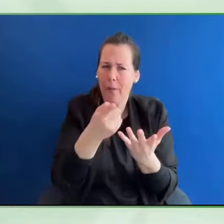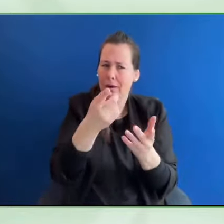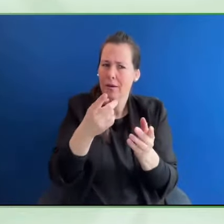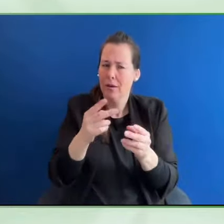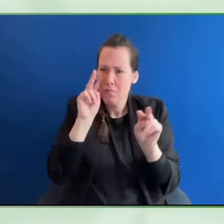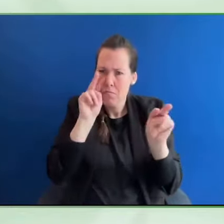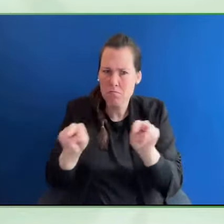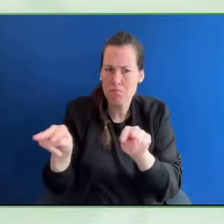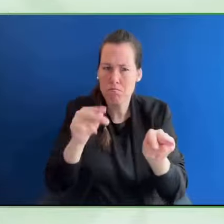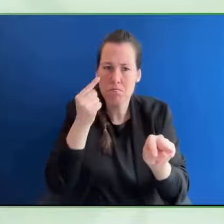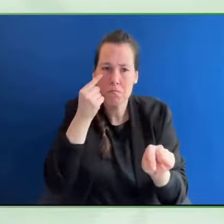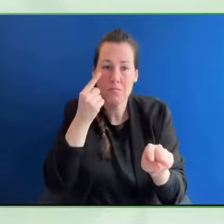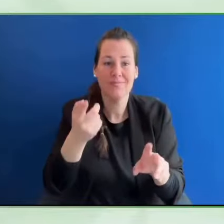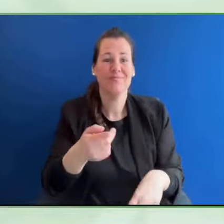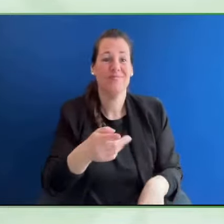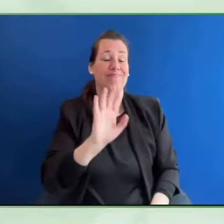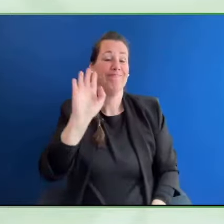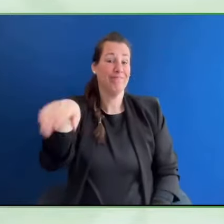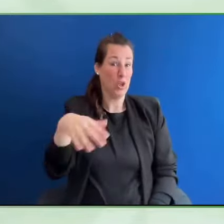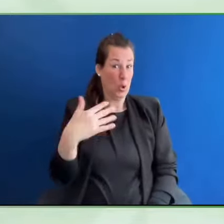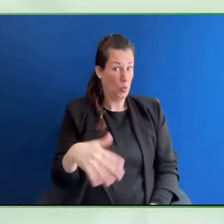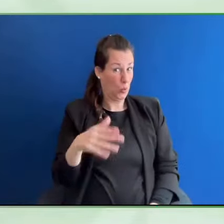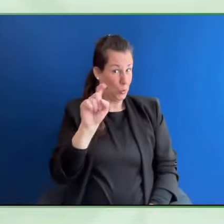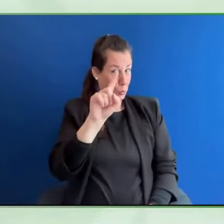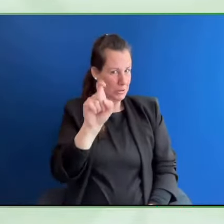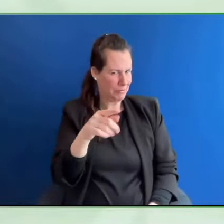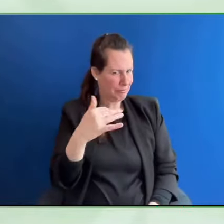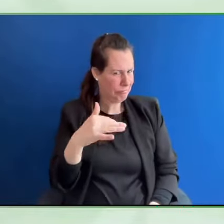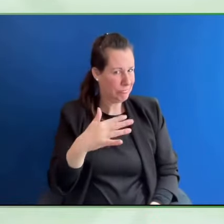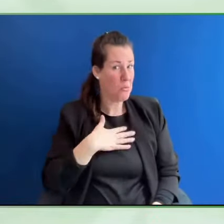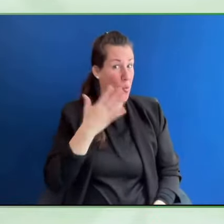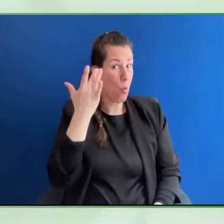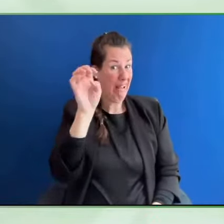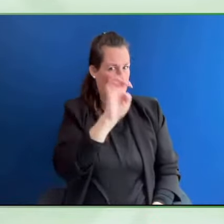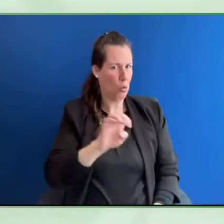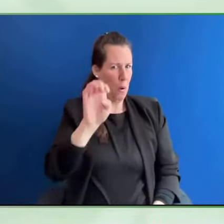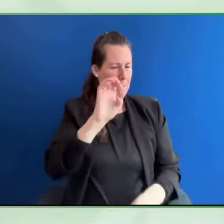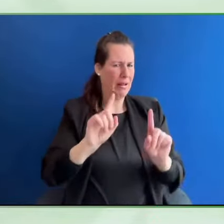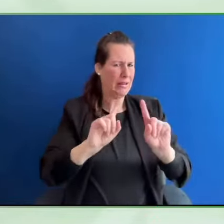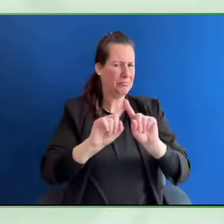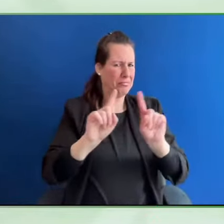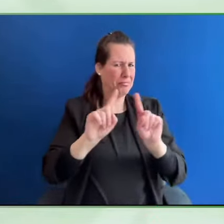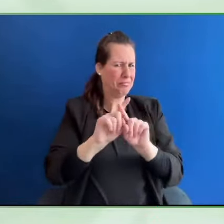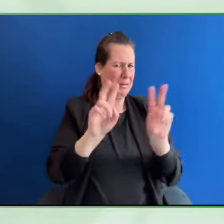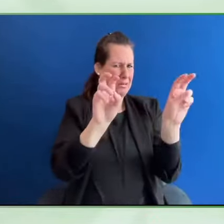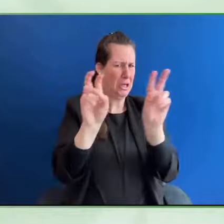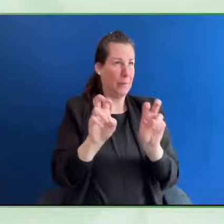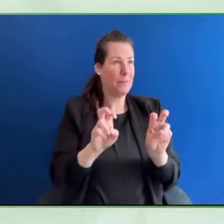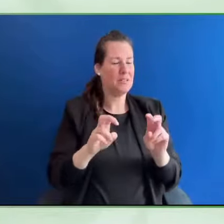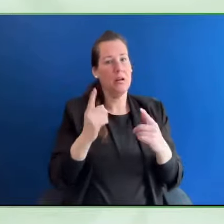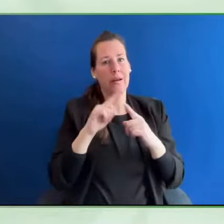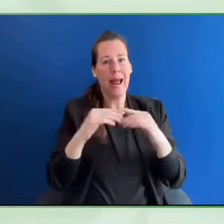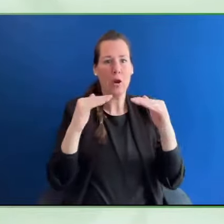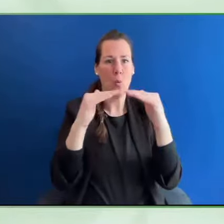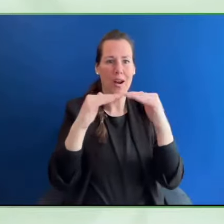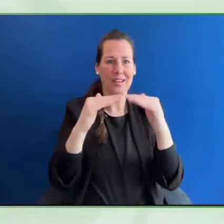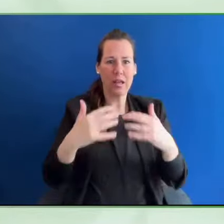If you are working in our area of work, you want to do good. Something you just don't know what good is.